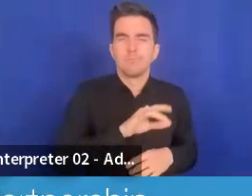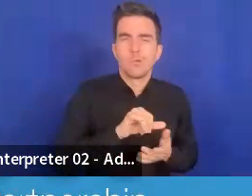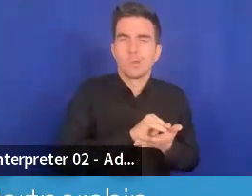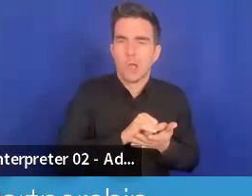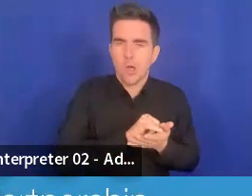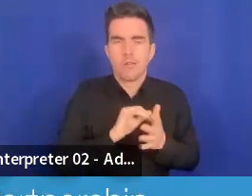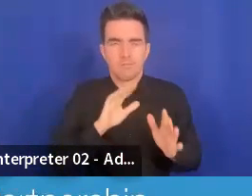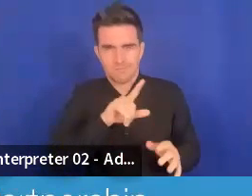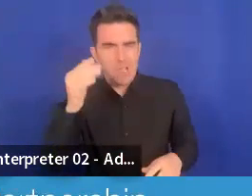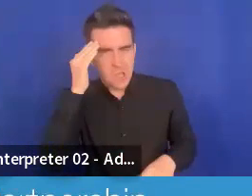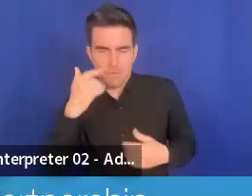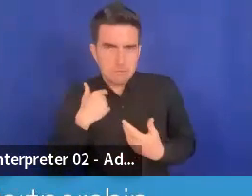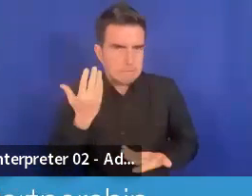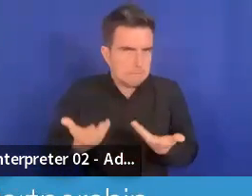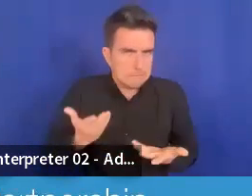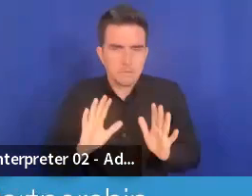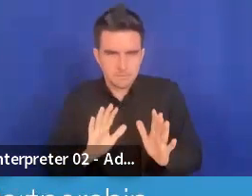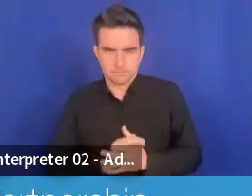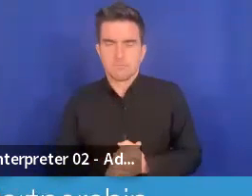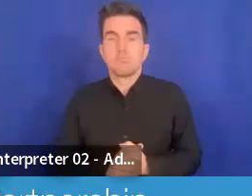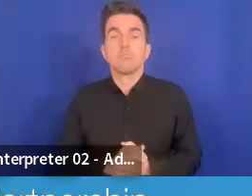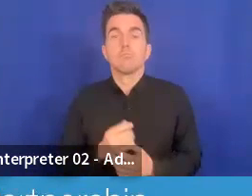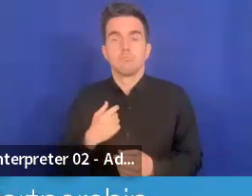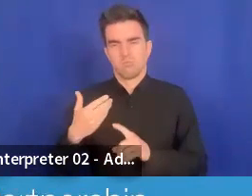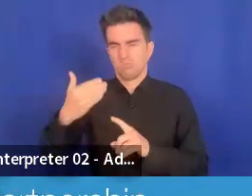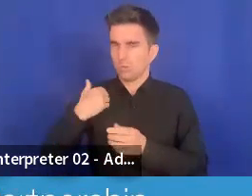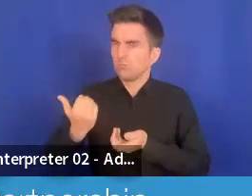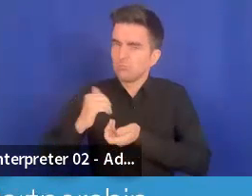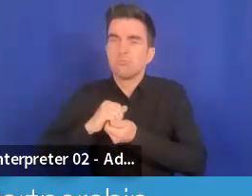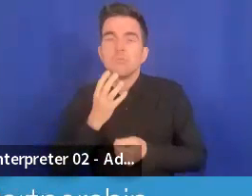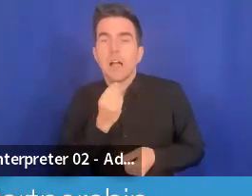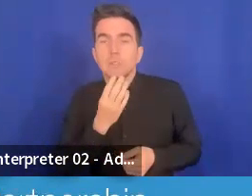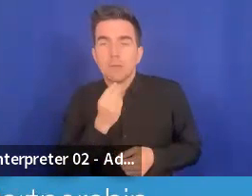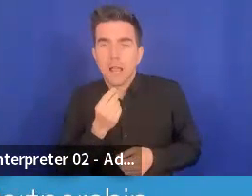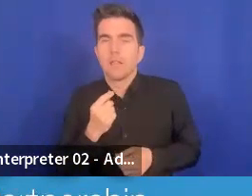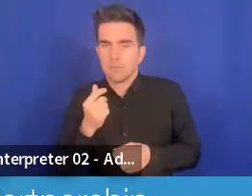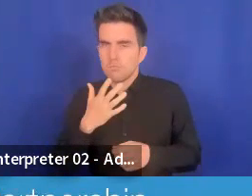declaration agreed was a bit of a challenge. A lot of discussions on the international health regulations.